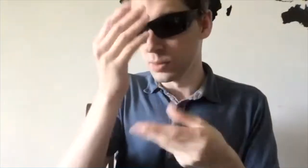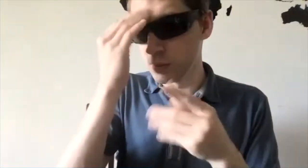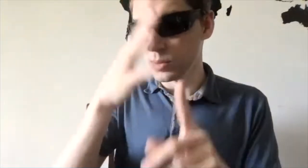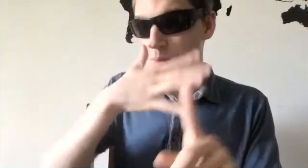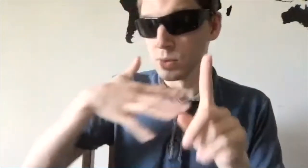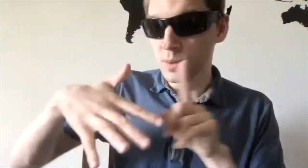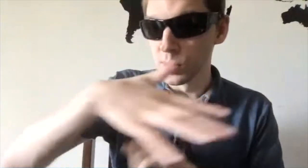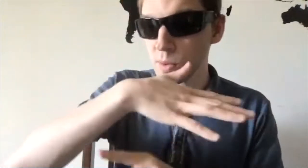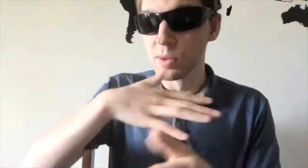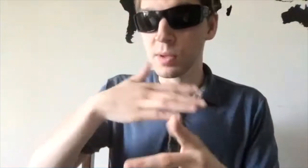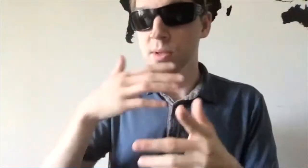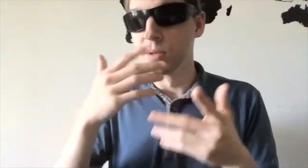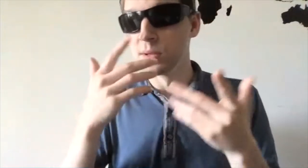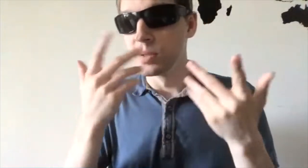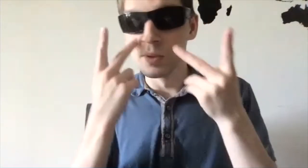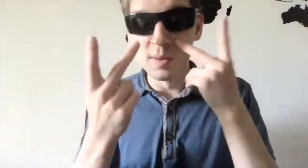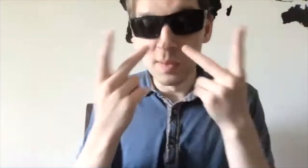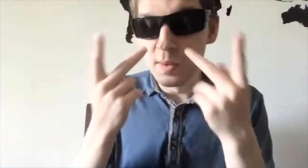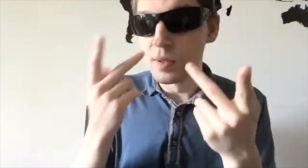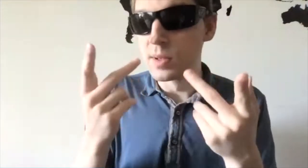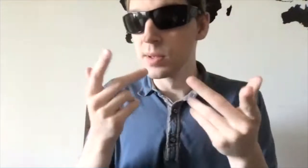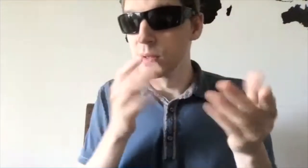Really their job is to provide environmental information to us.